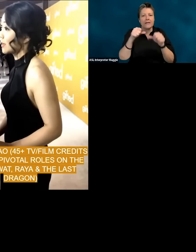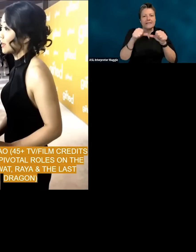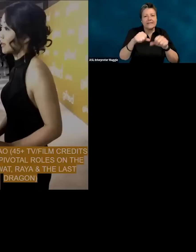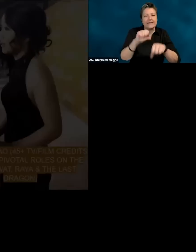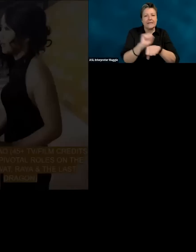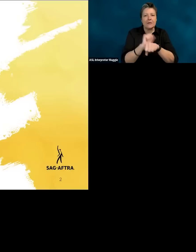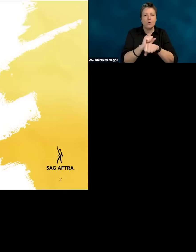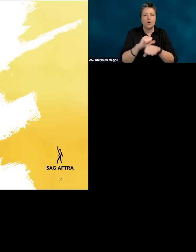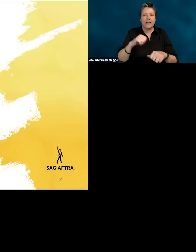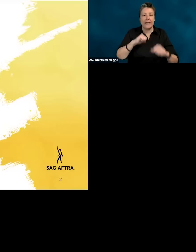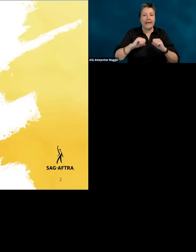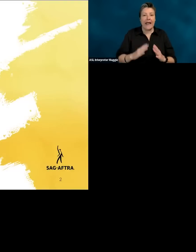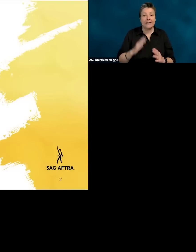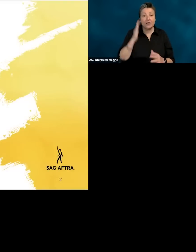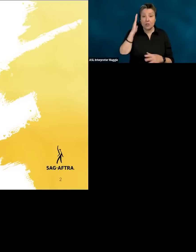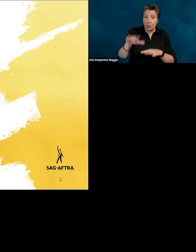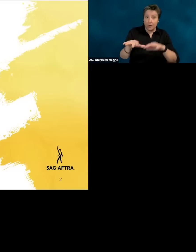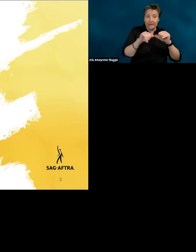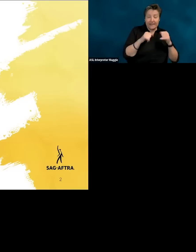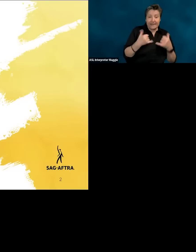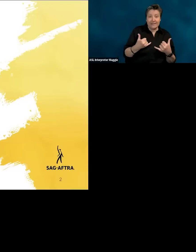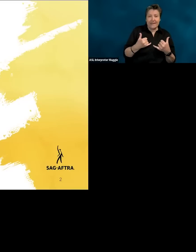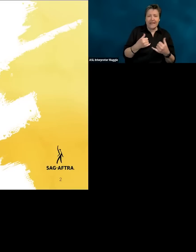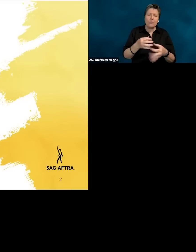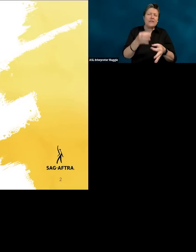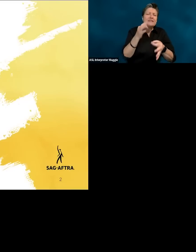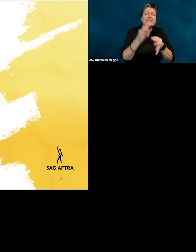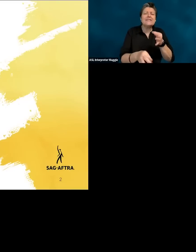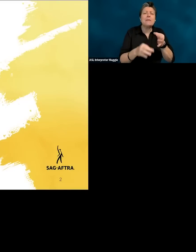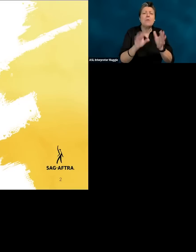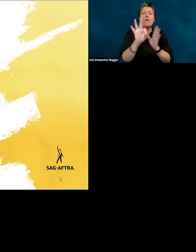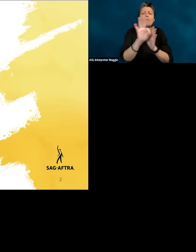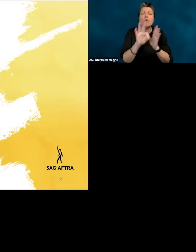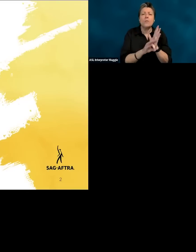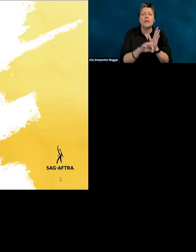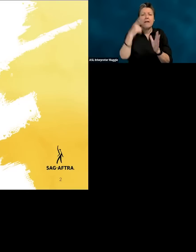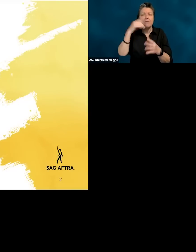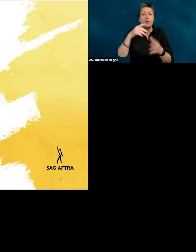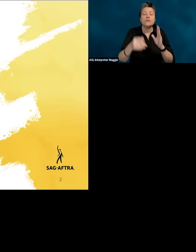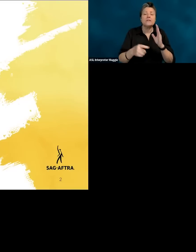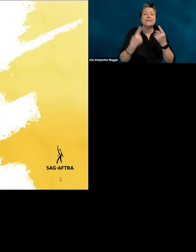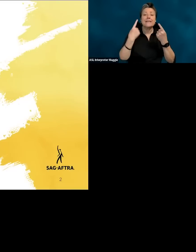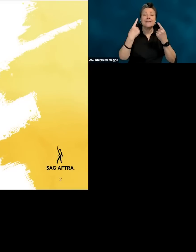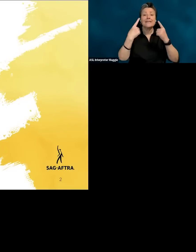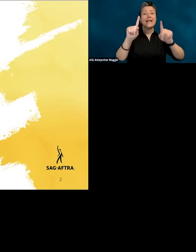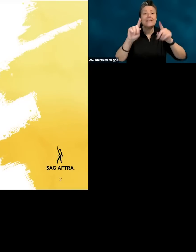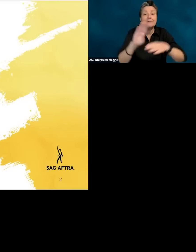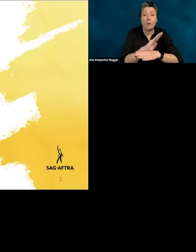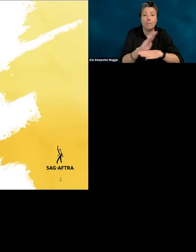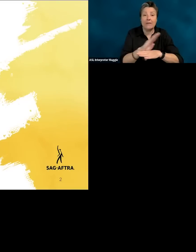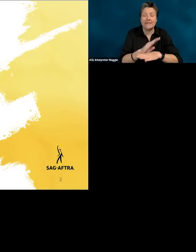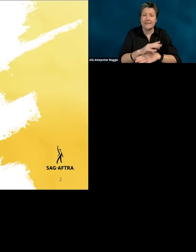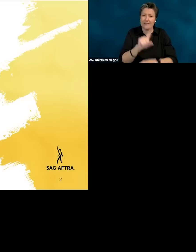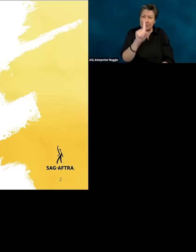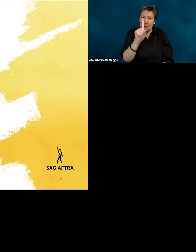So you're gonna leave here with the simple formula for success in the business. The question you need to ask yourself to stand out